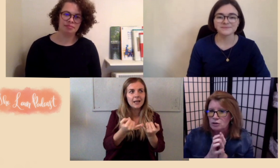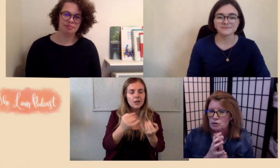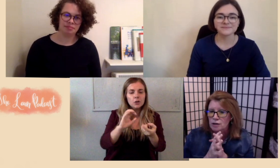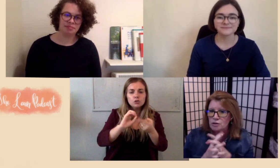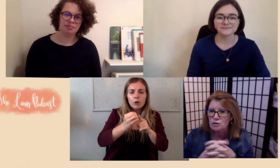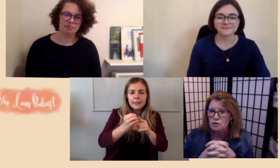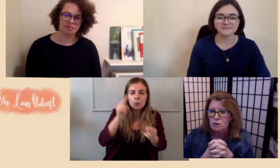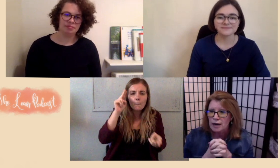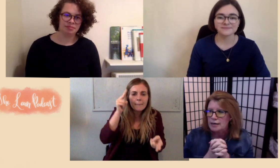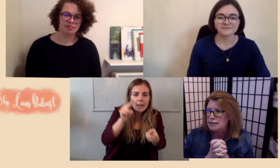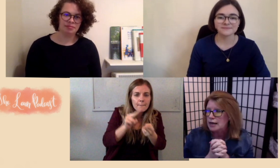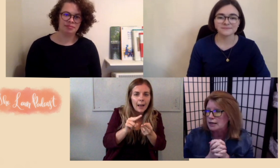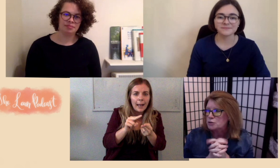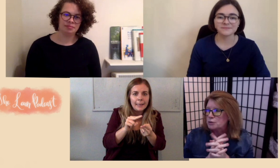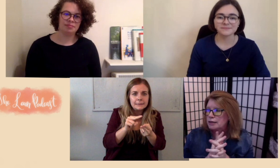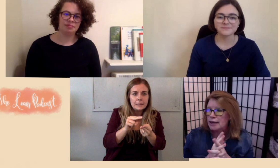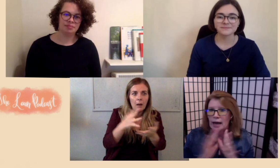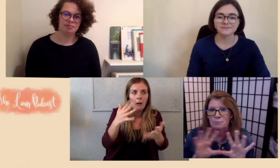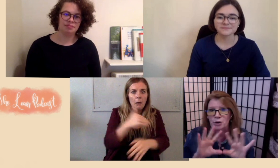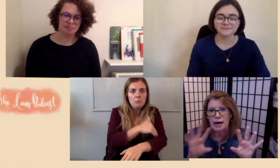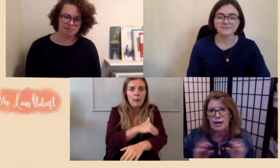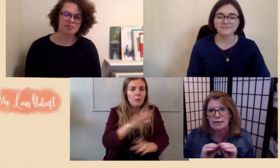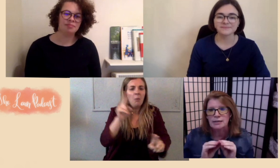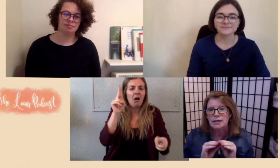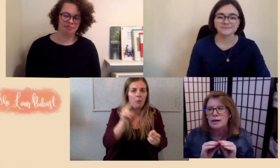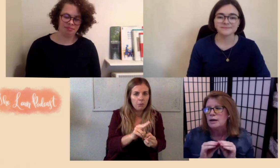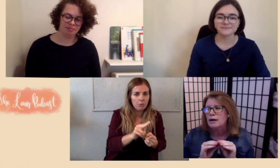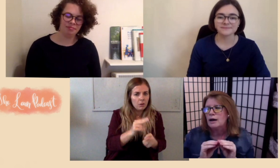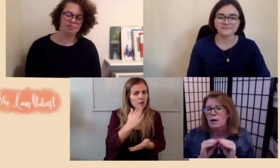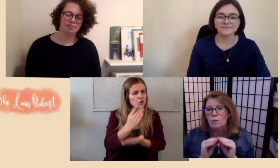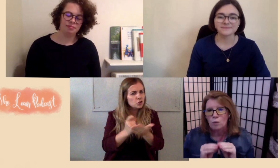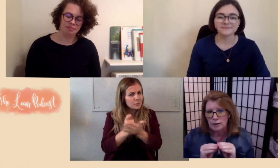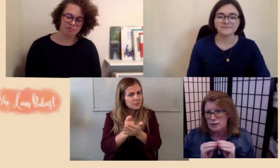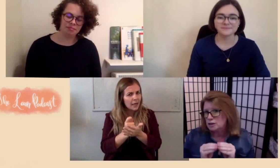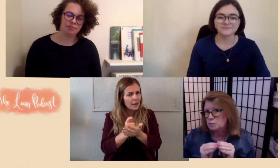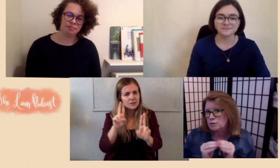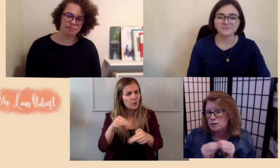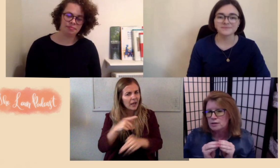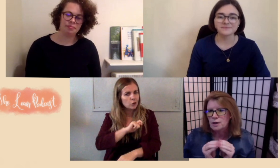trust your brain to actually apprehend what the experience was.